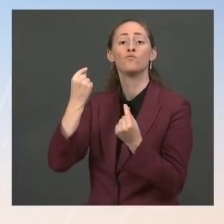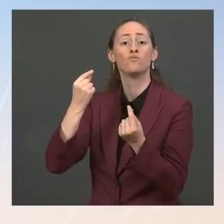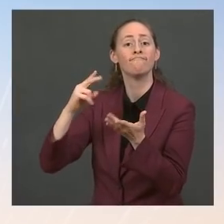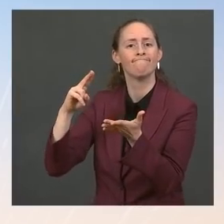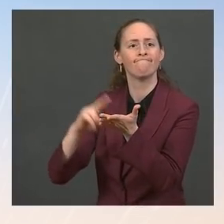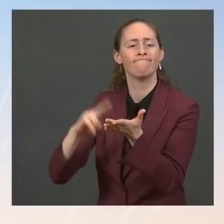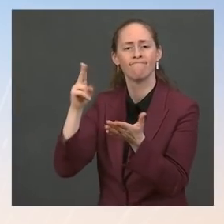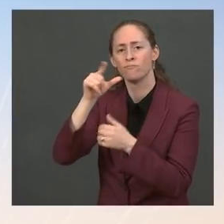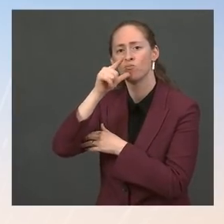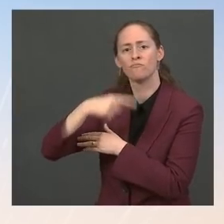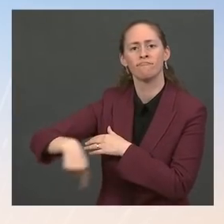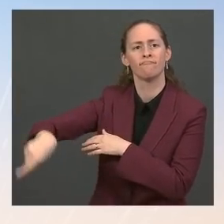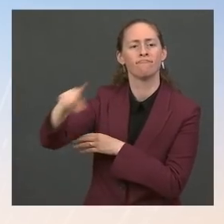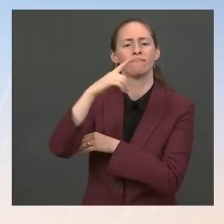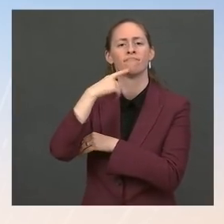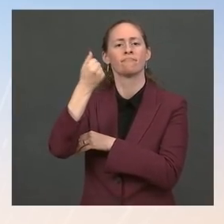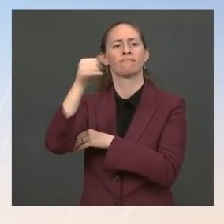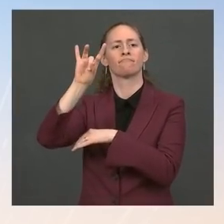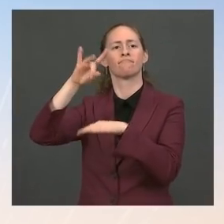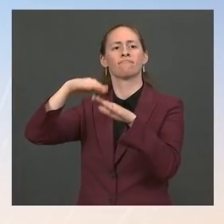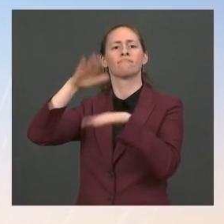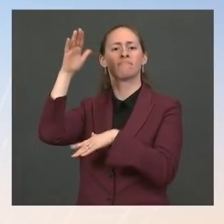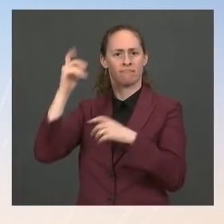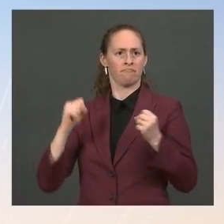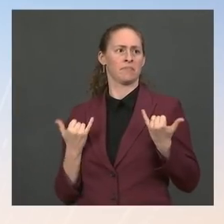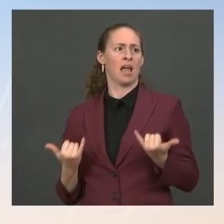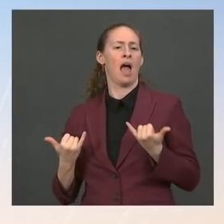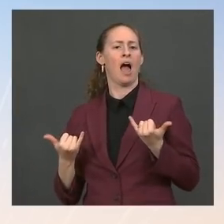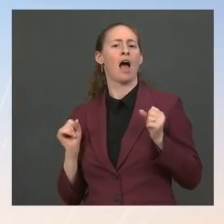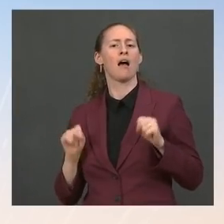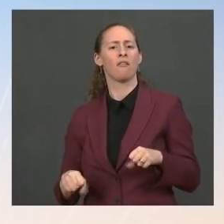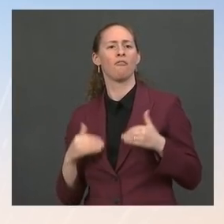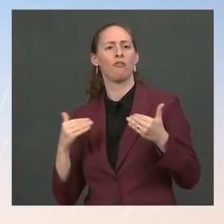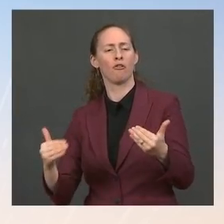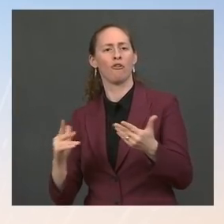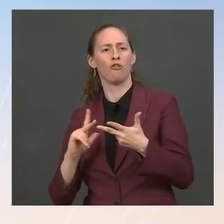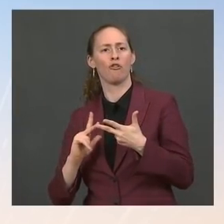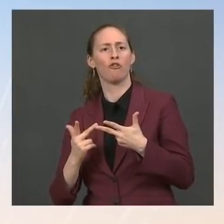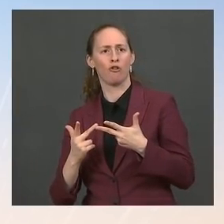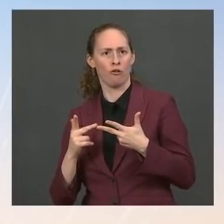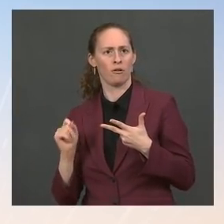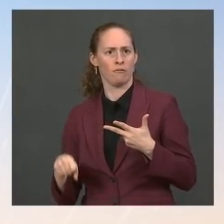which defies guidance from the FDA and from the CDC, which says that the booster shot